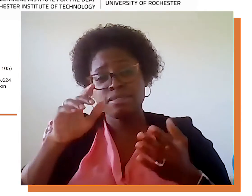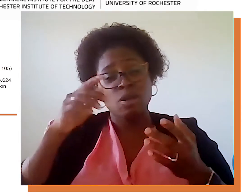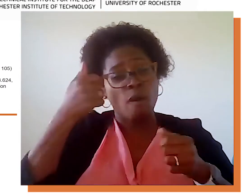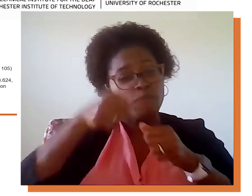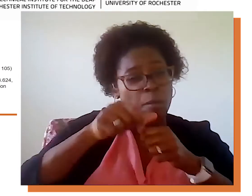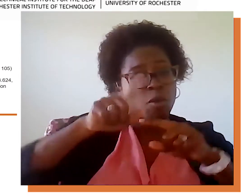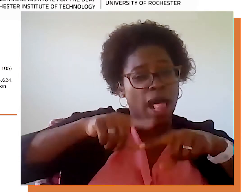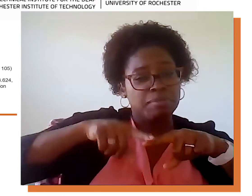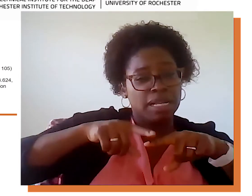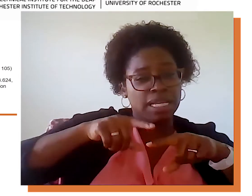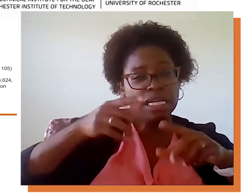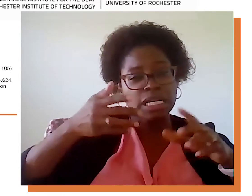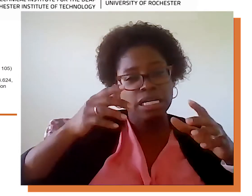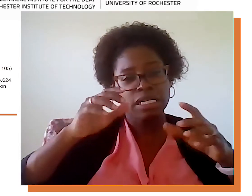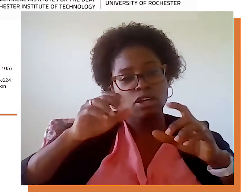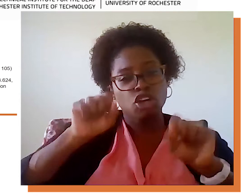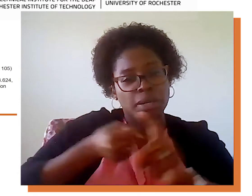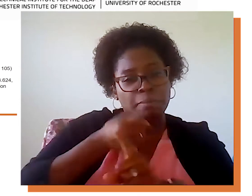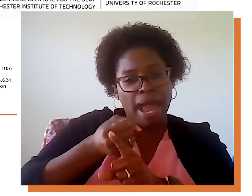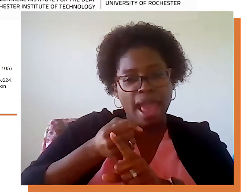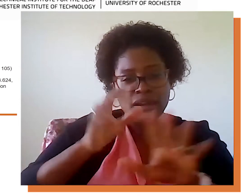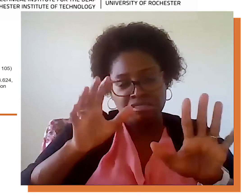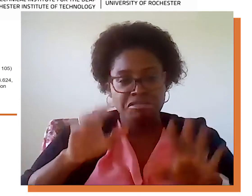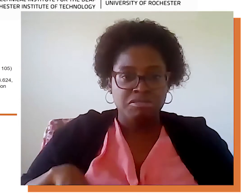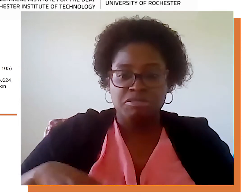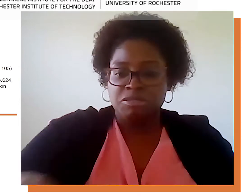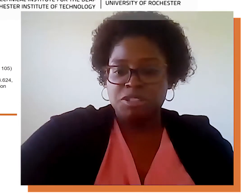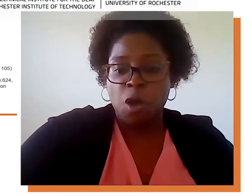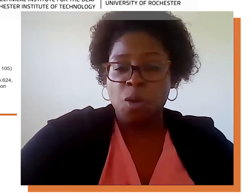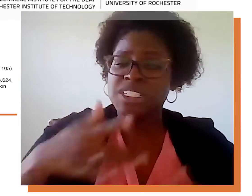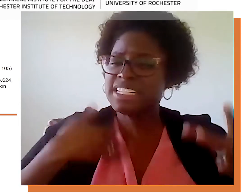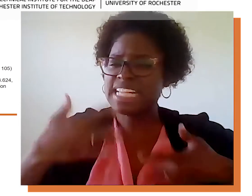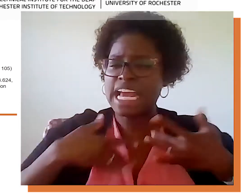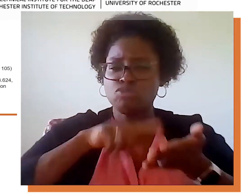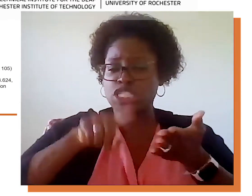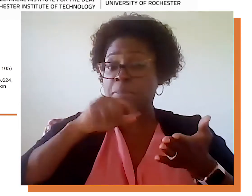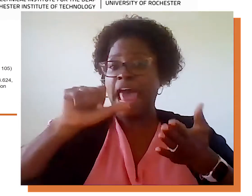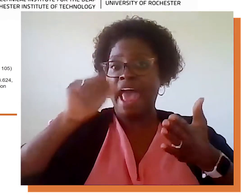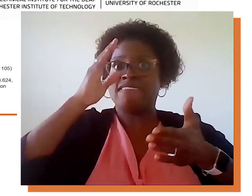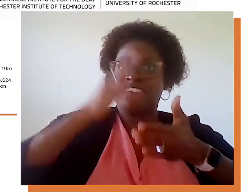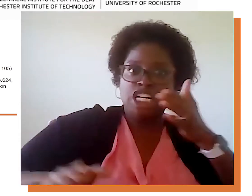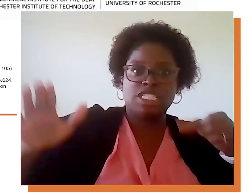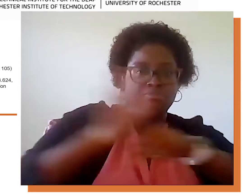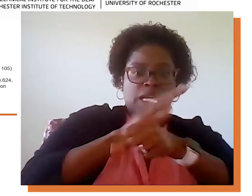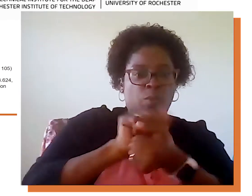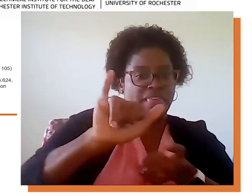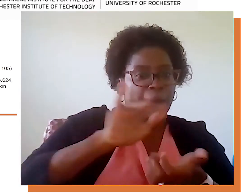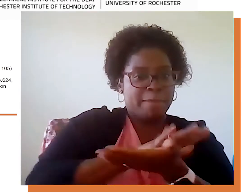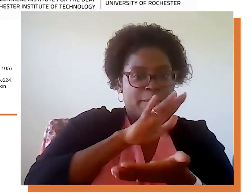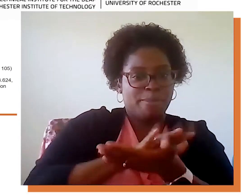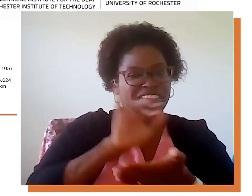So, remember that the reliability scale could impact those results somewhat, and I also haven't completely finished with this paper.